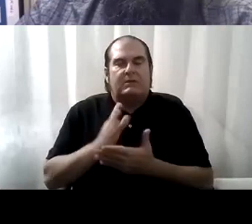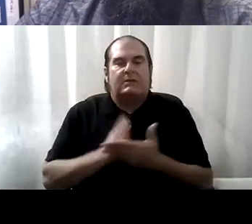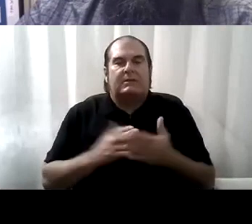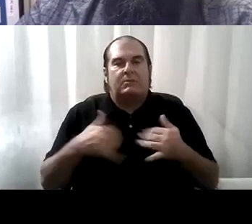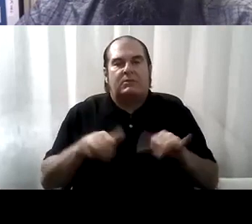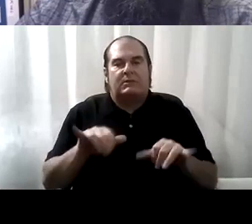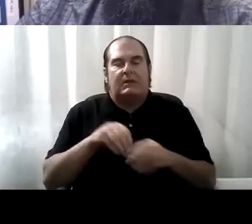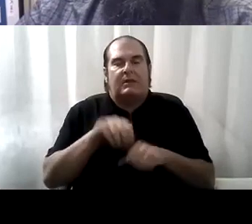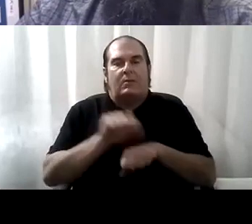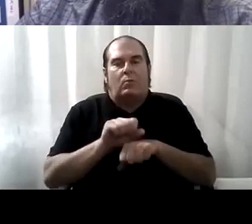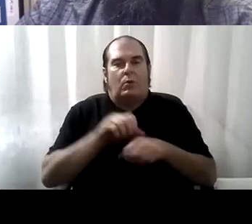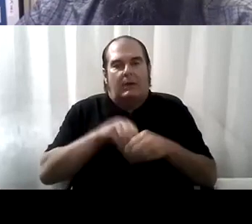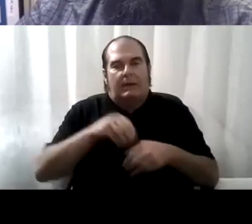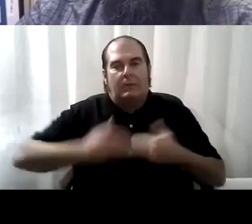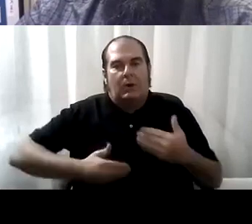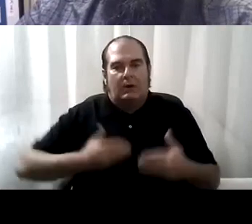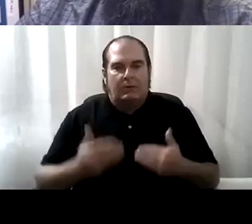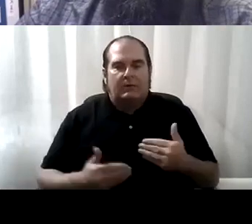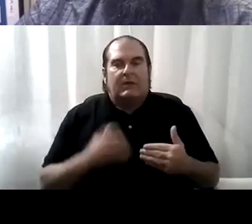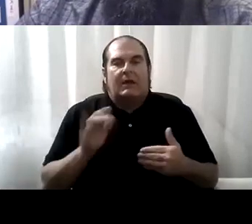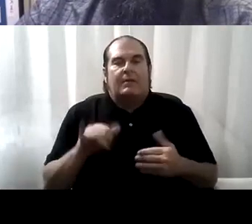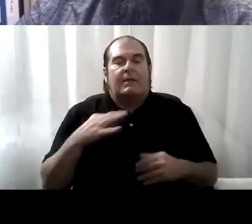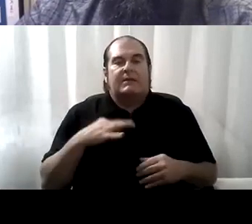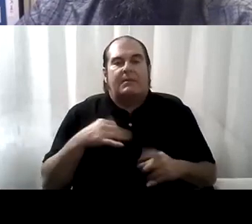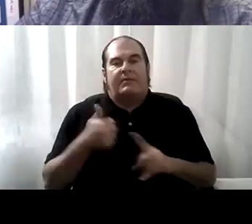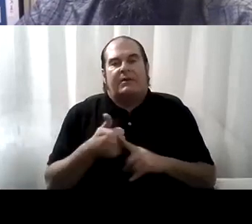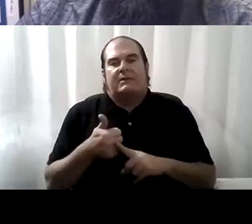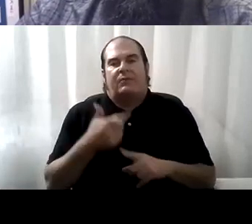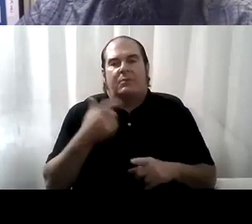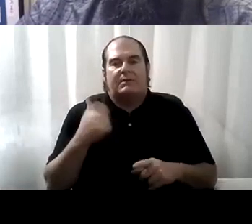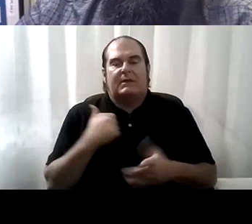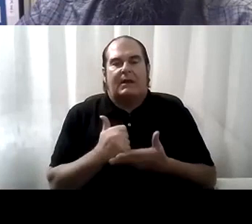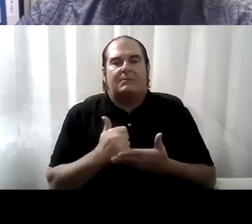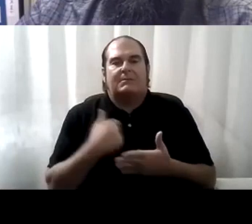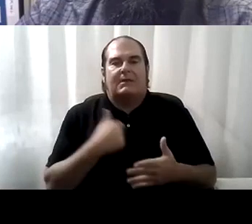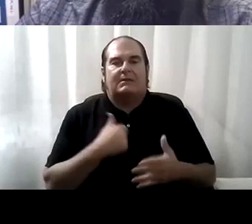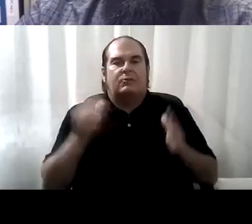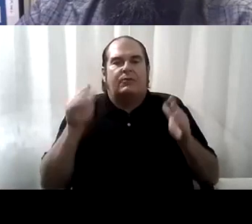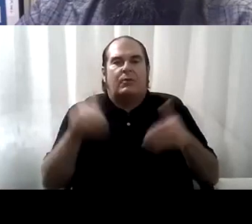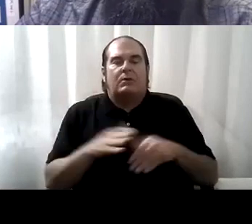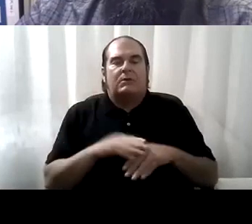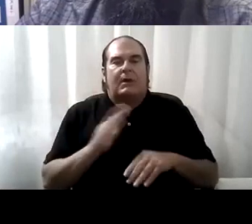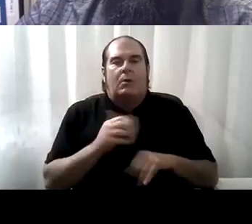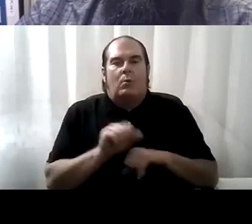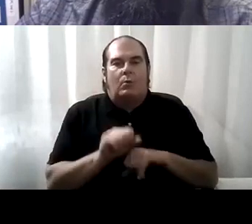a work in progress, and these even a benefit in itself, because it helps us keep focused on our look.